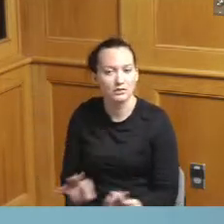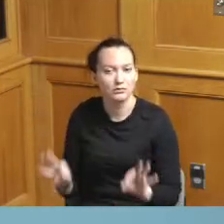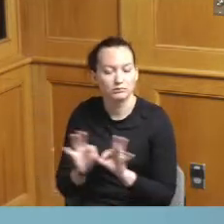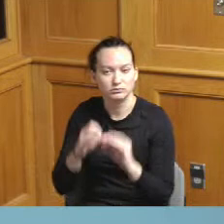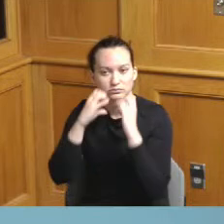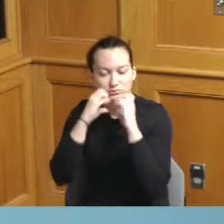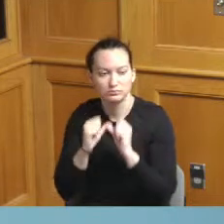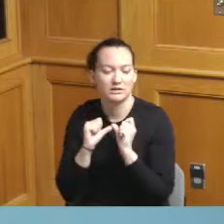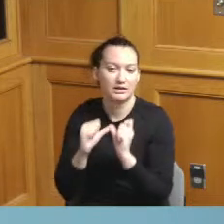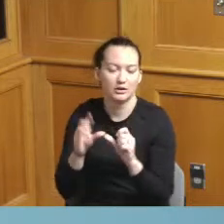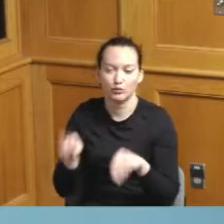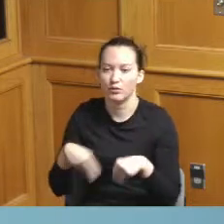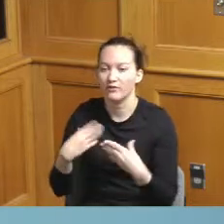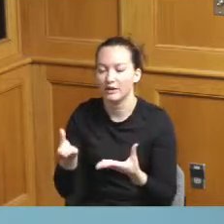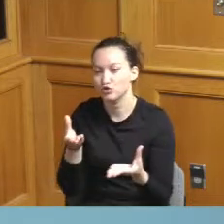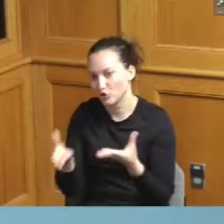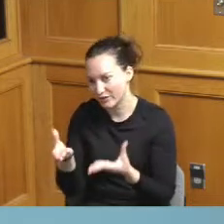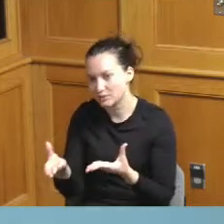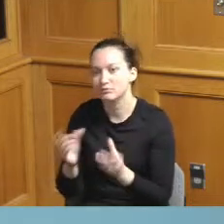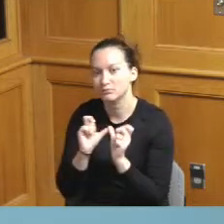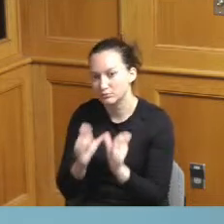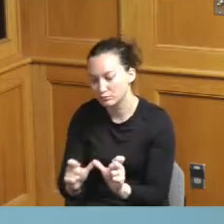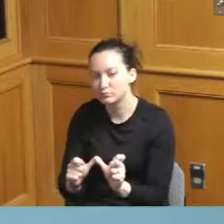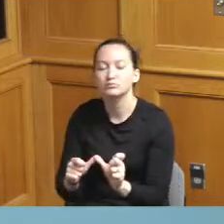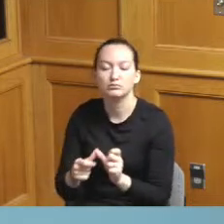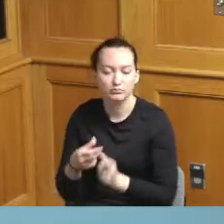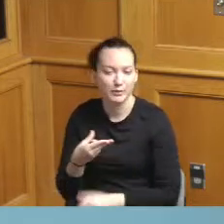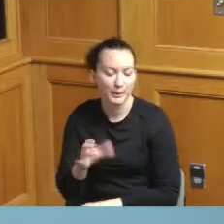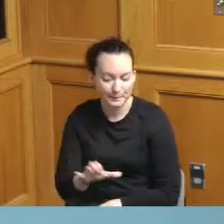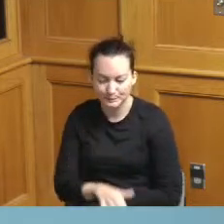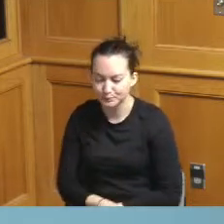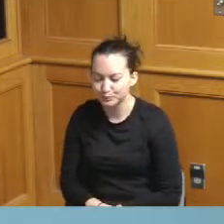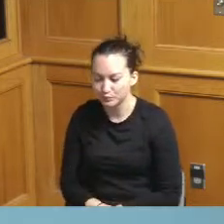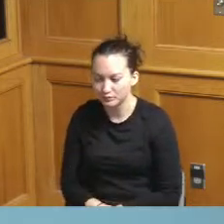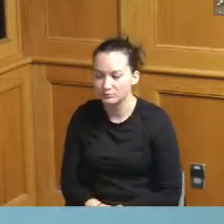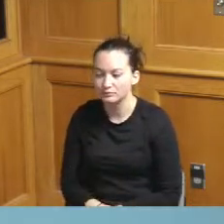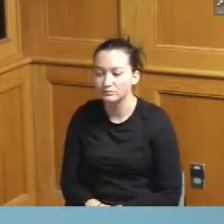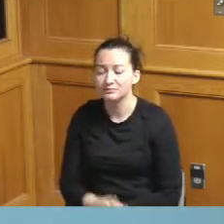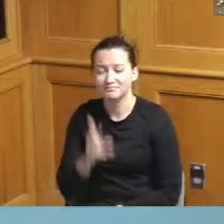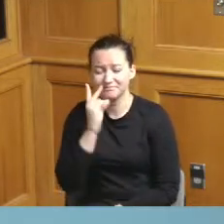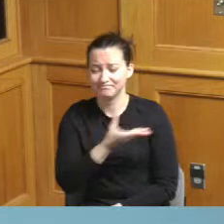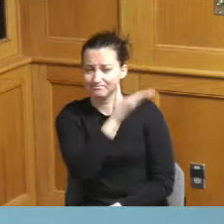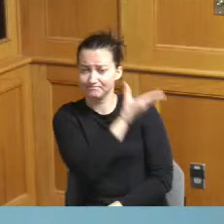we continue providing those services to Hamilton County so as you can see on the slide before us